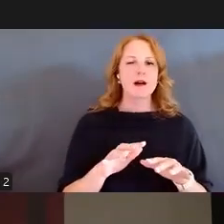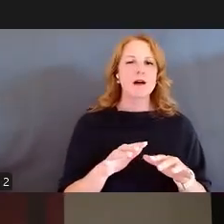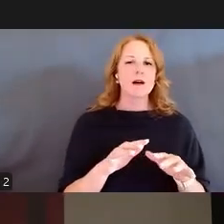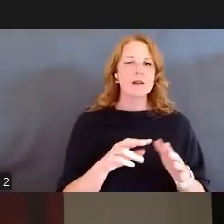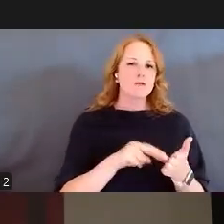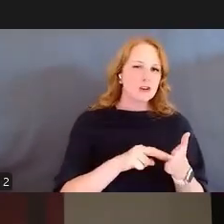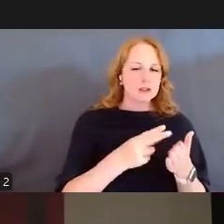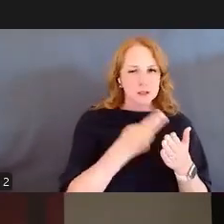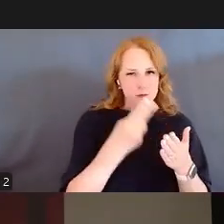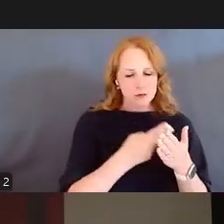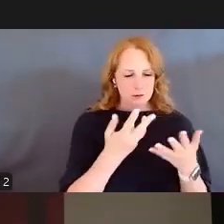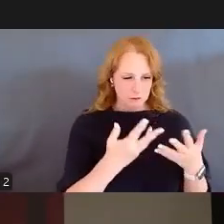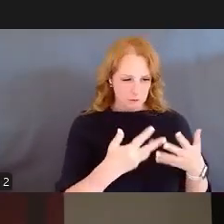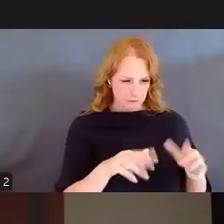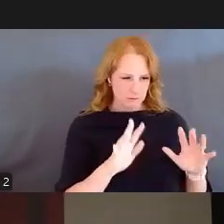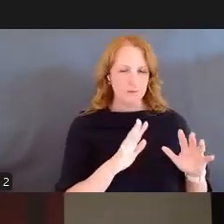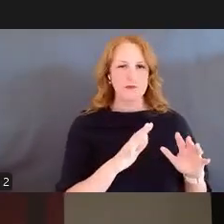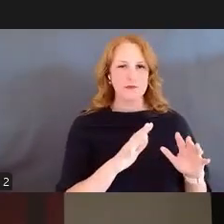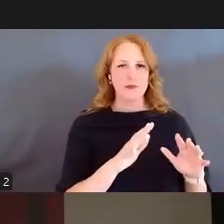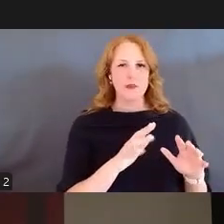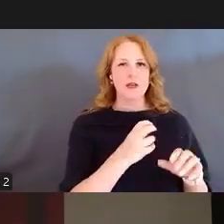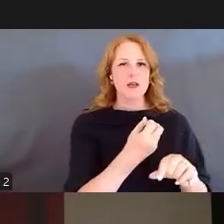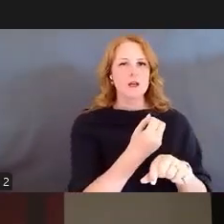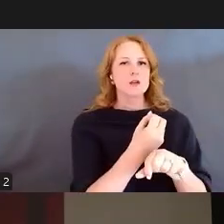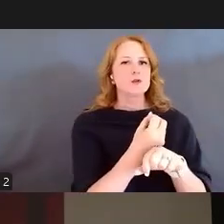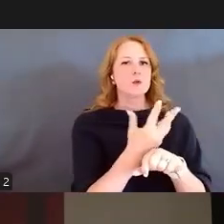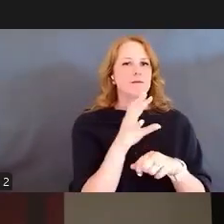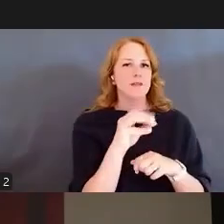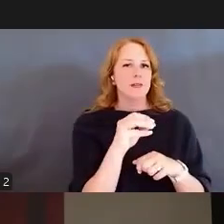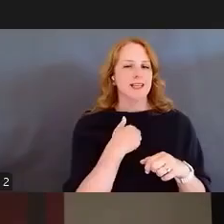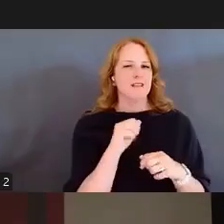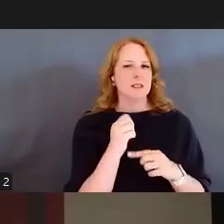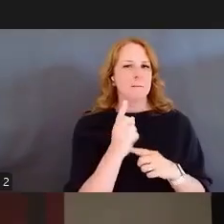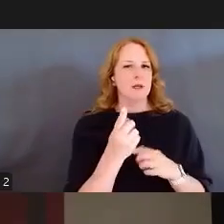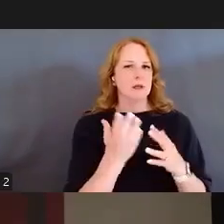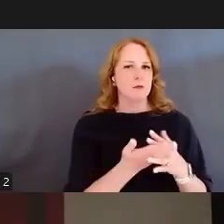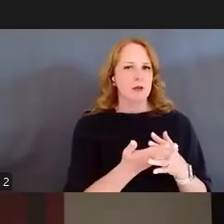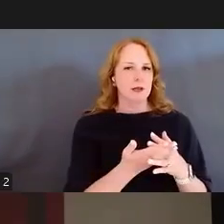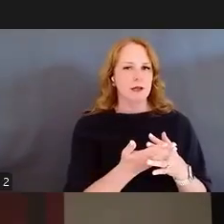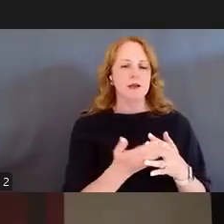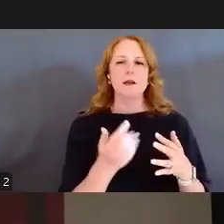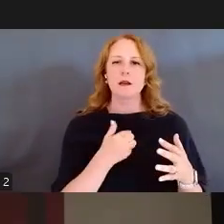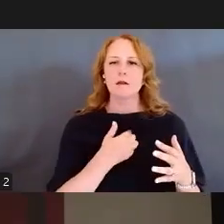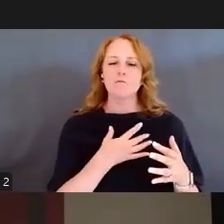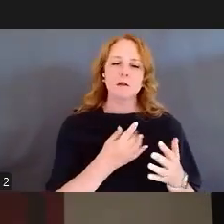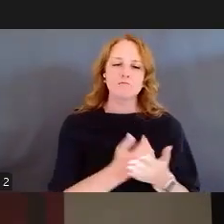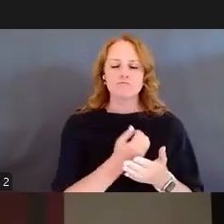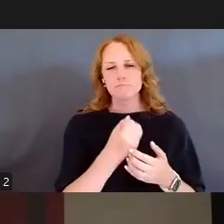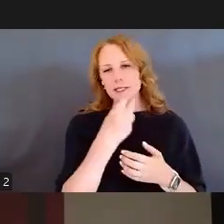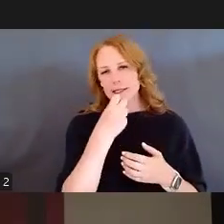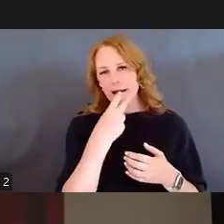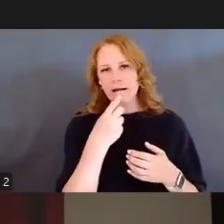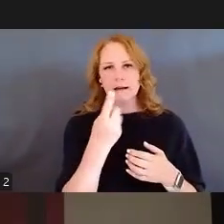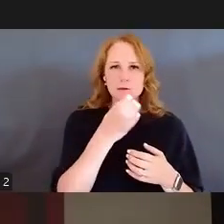10-minute break at 1250. And I like to have a little snack and something to drink, usually